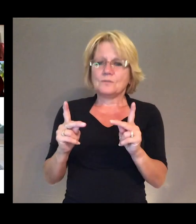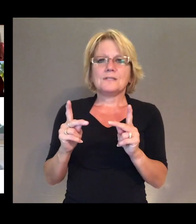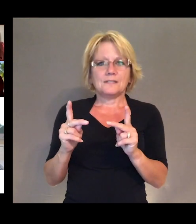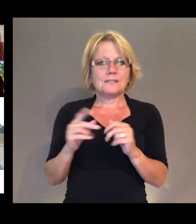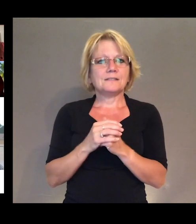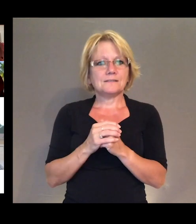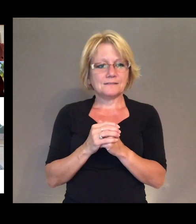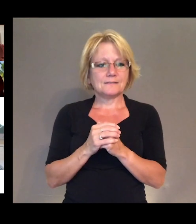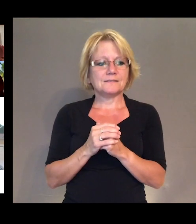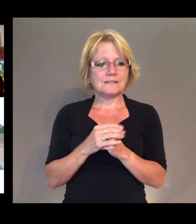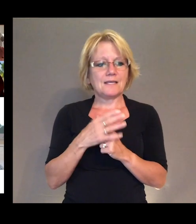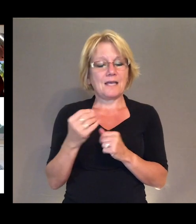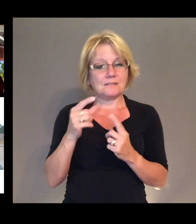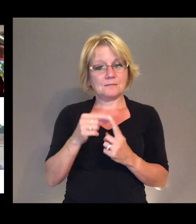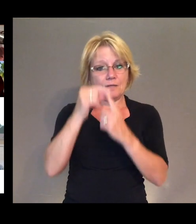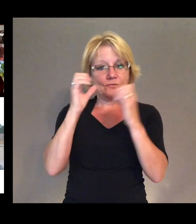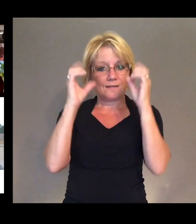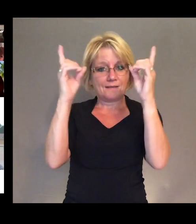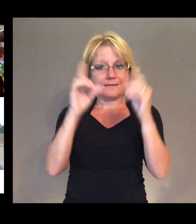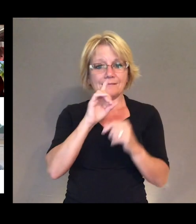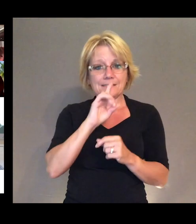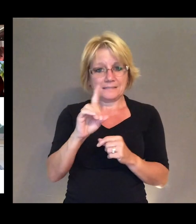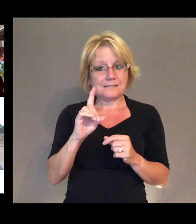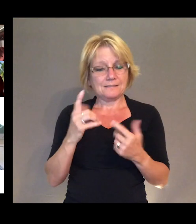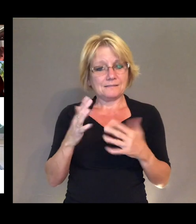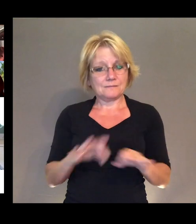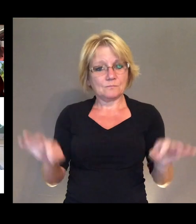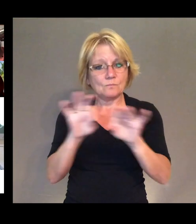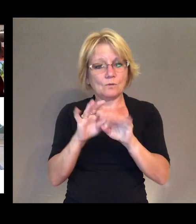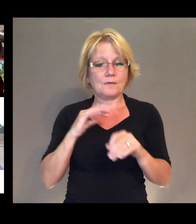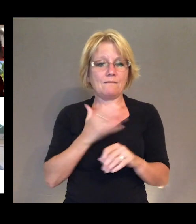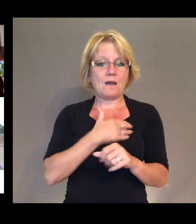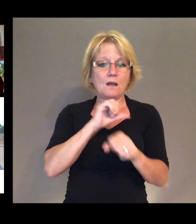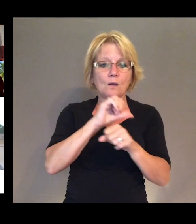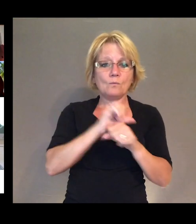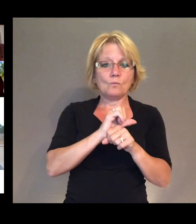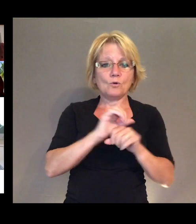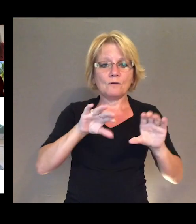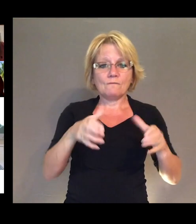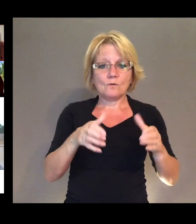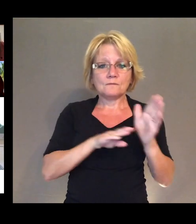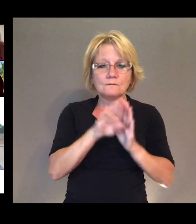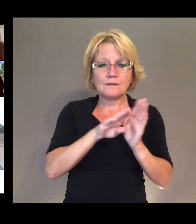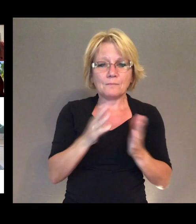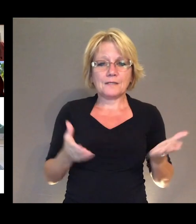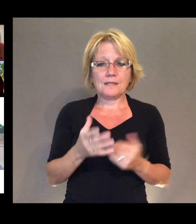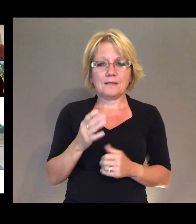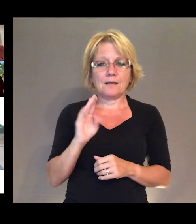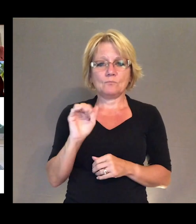and something that we need to kind of, you know, we have a workforce development side here at Bristol as well, and we're looking to create programming